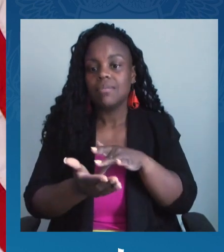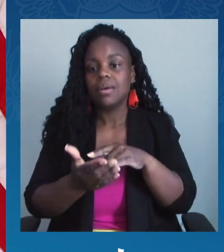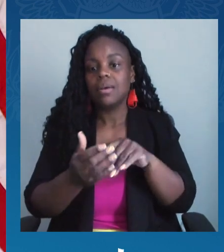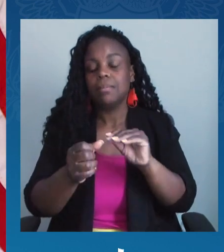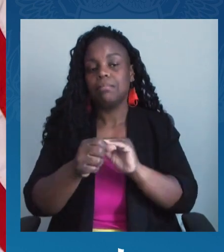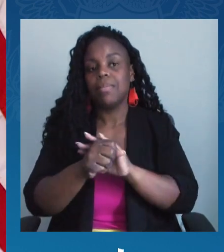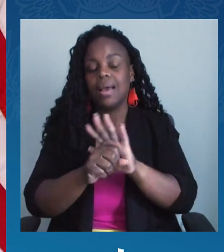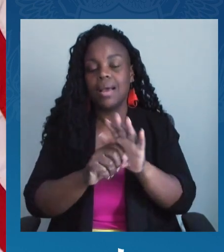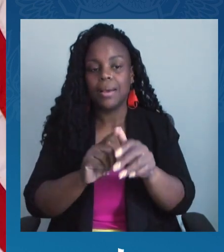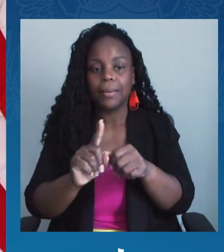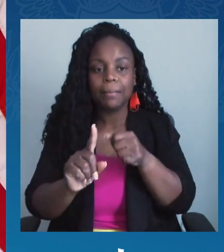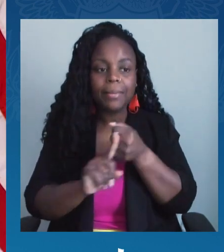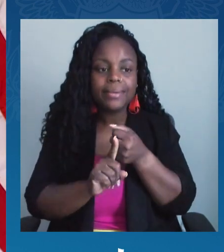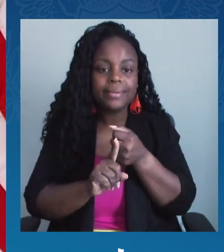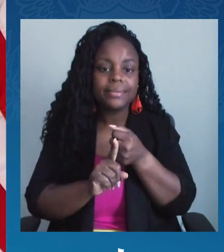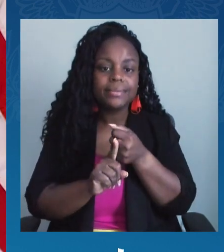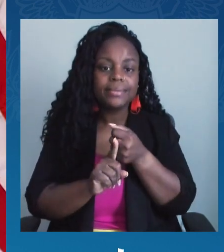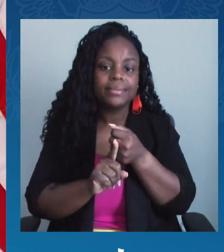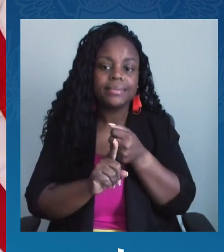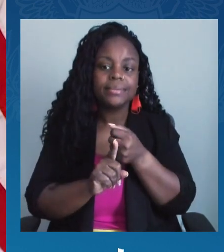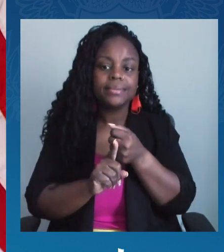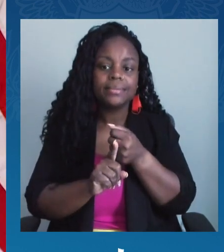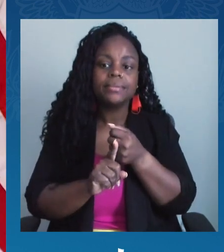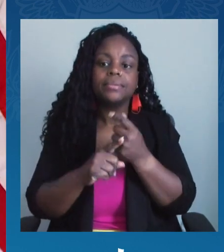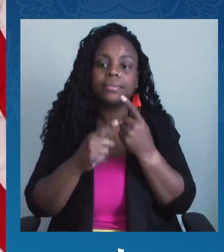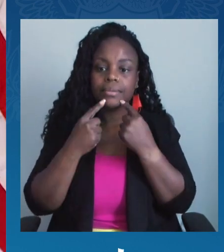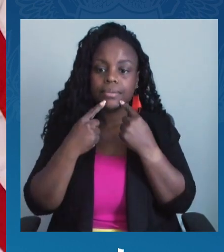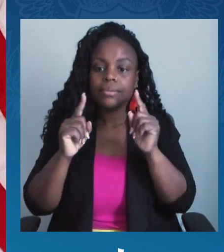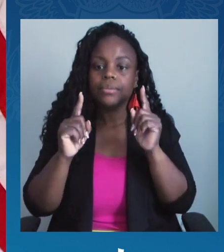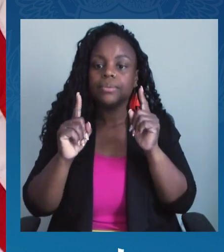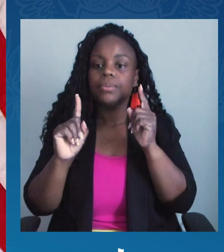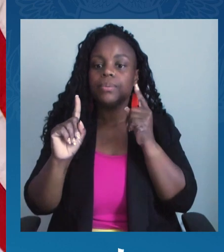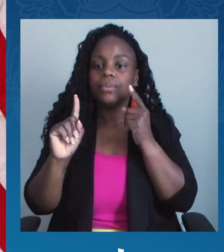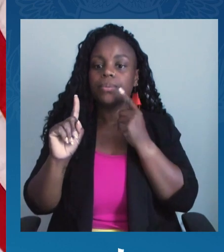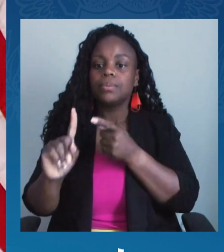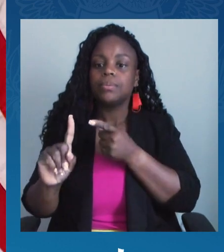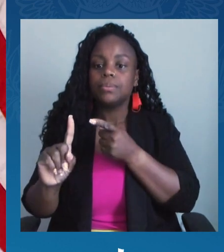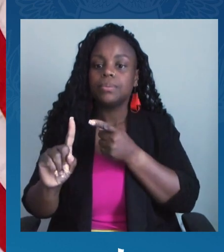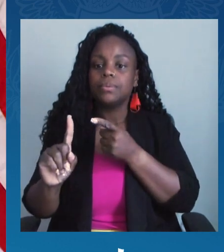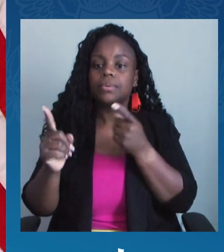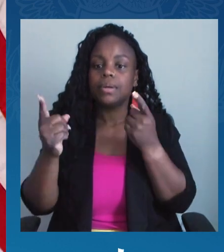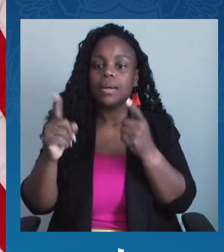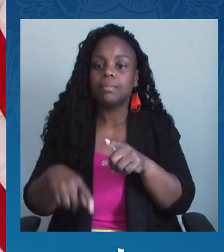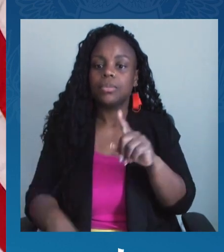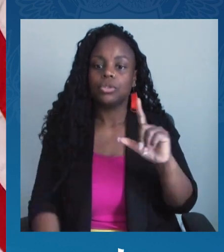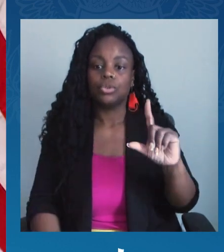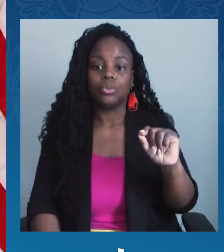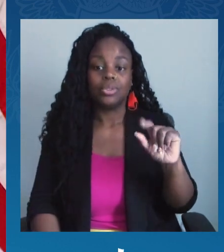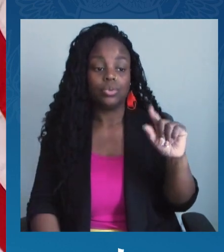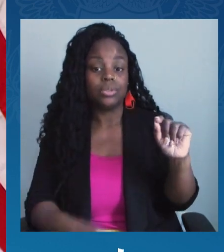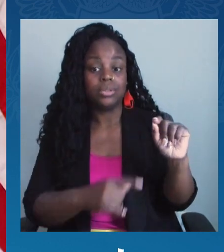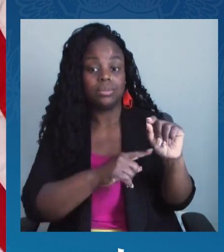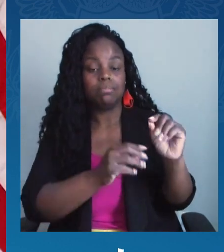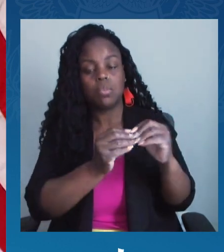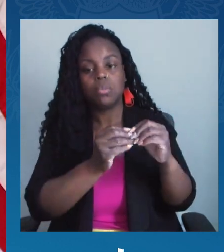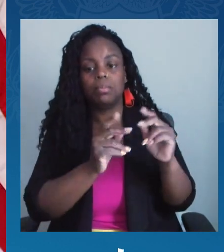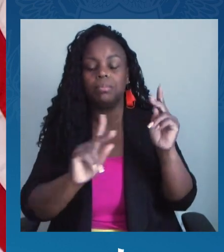To achieve a goal which was achieved, which was in 2020. More people than ever before voted.